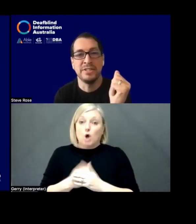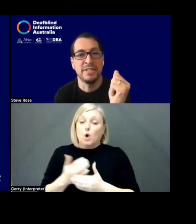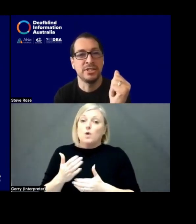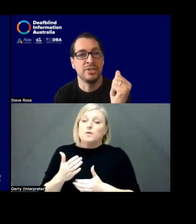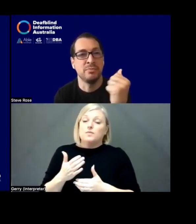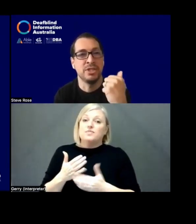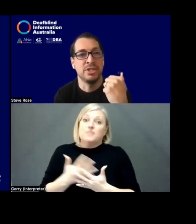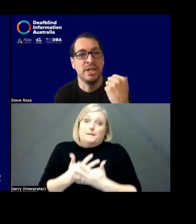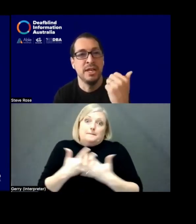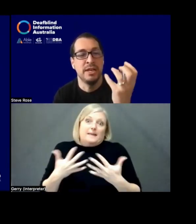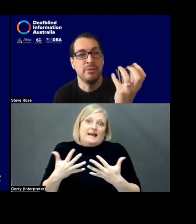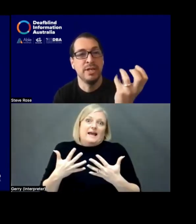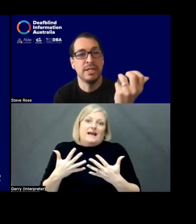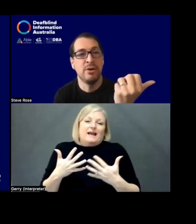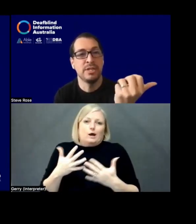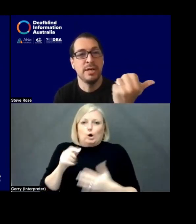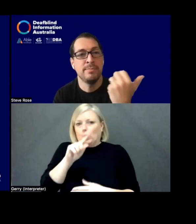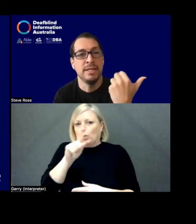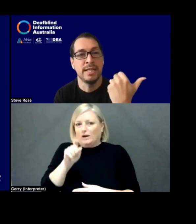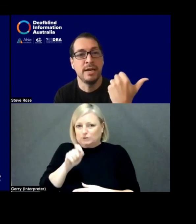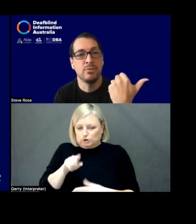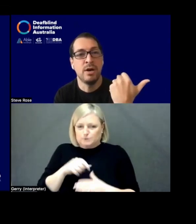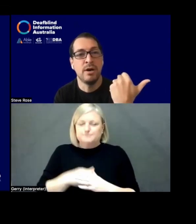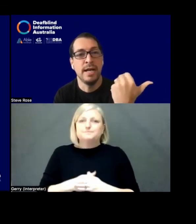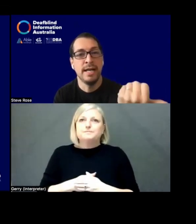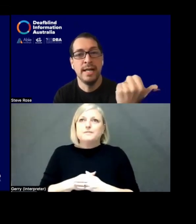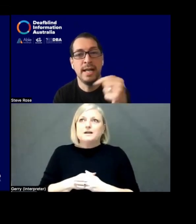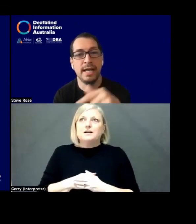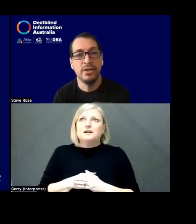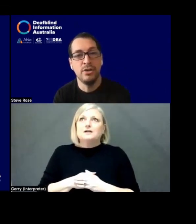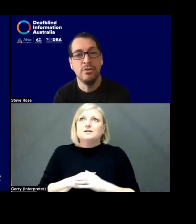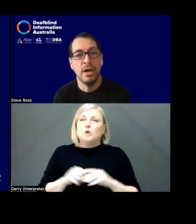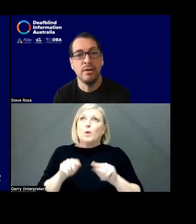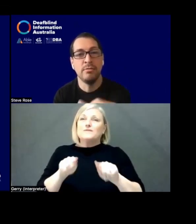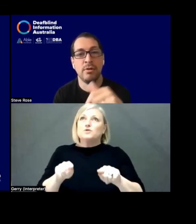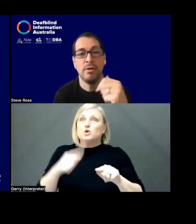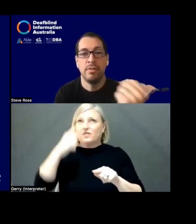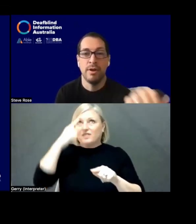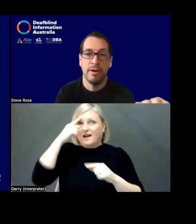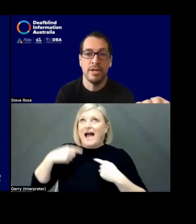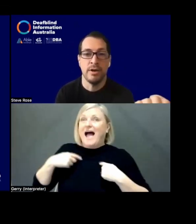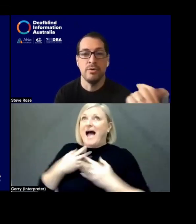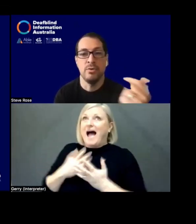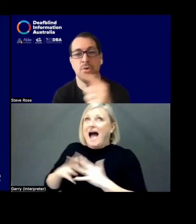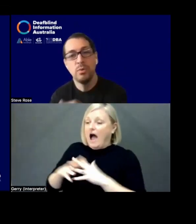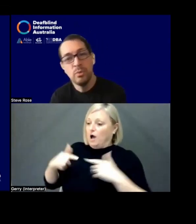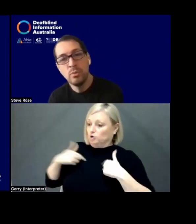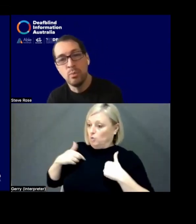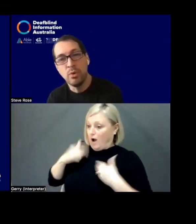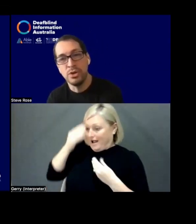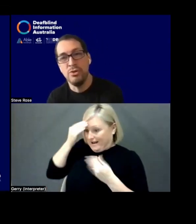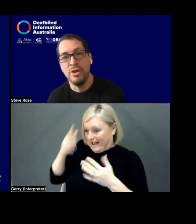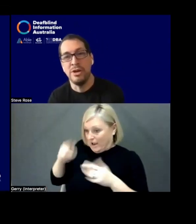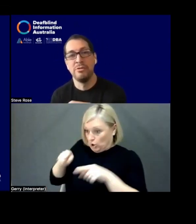this section, which if we need to hold in our minds, how do I let you know that I know what you know?